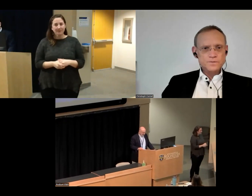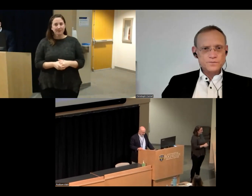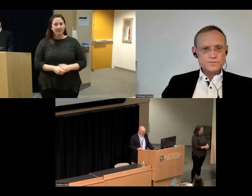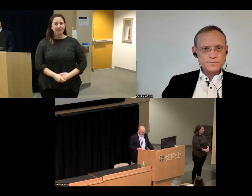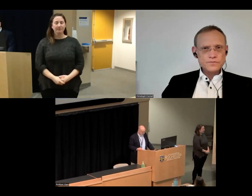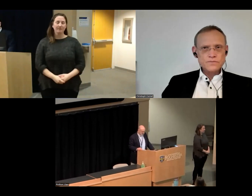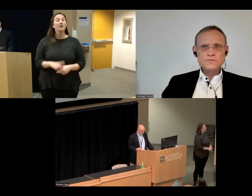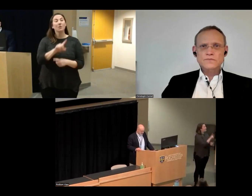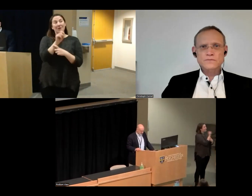and this question is